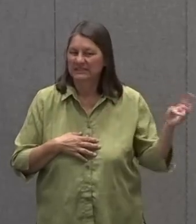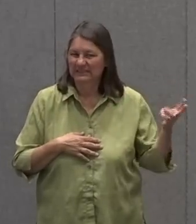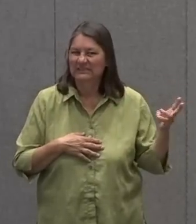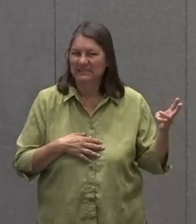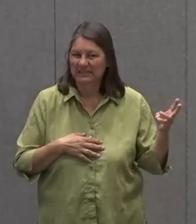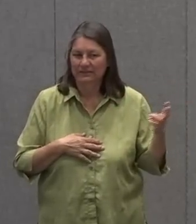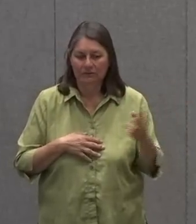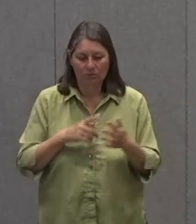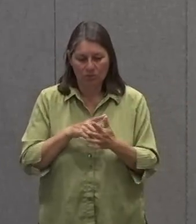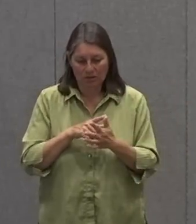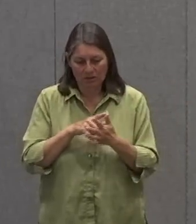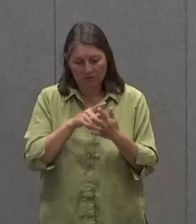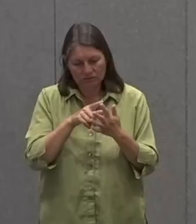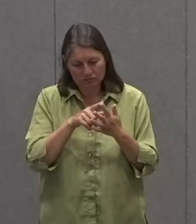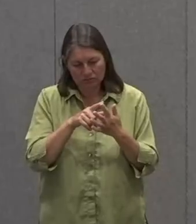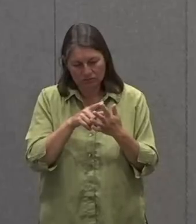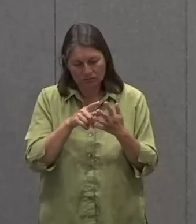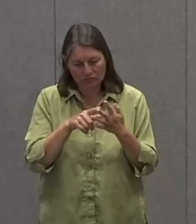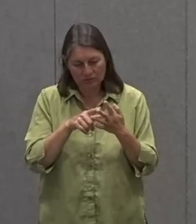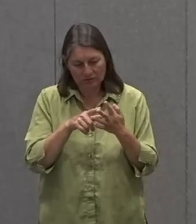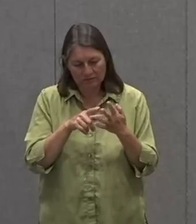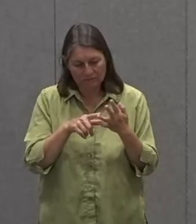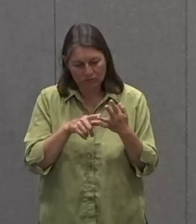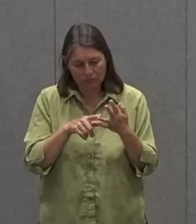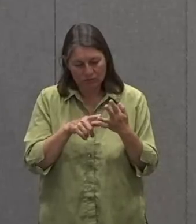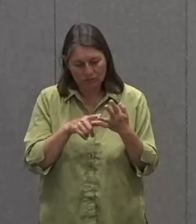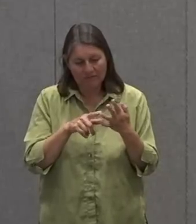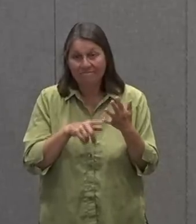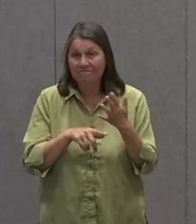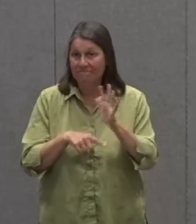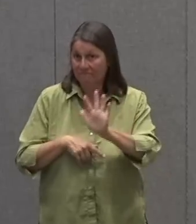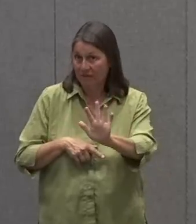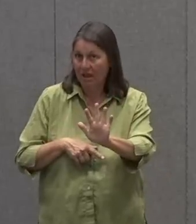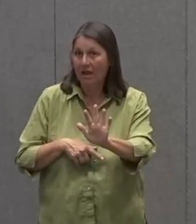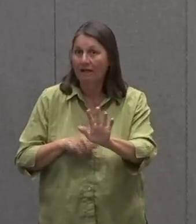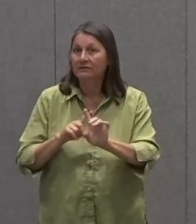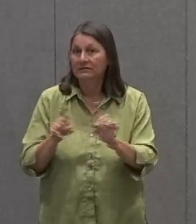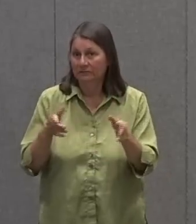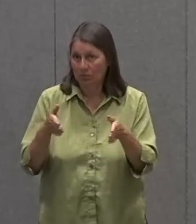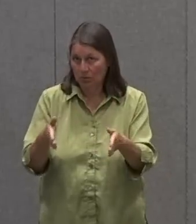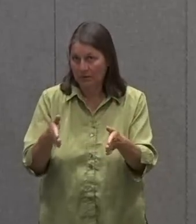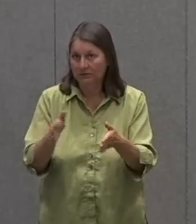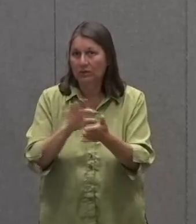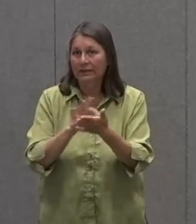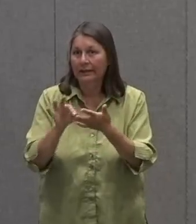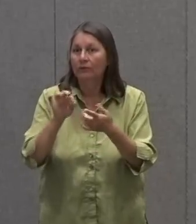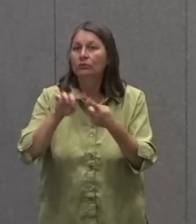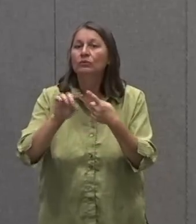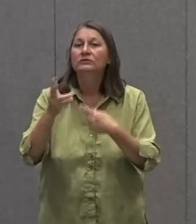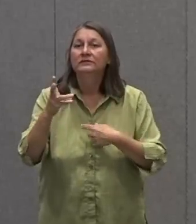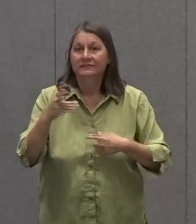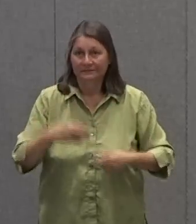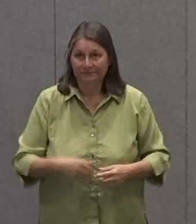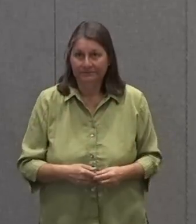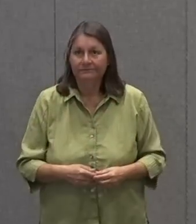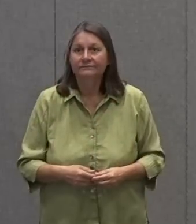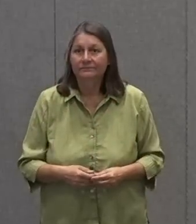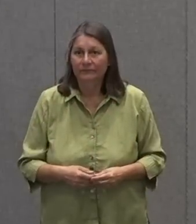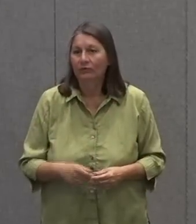so I have one, two, three, four, five factors of 16.